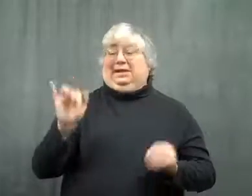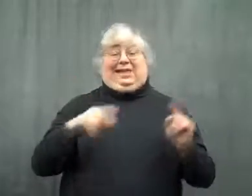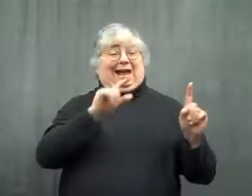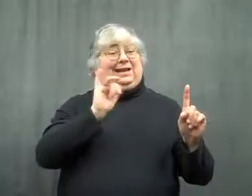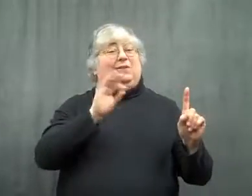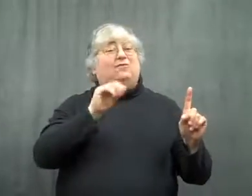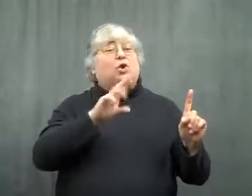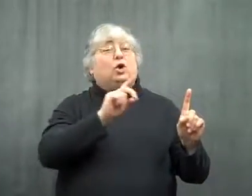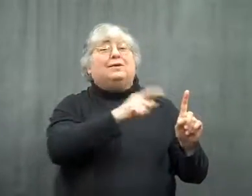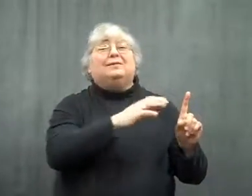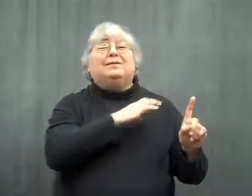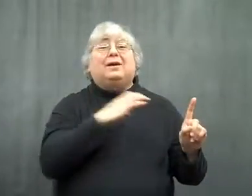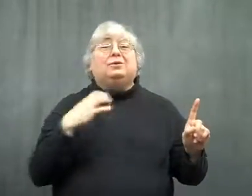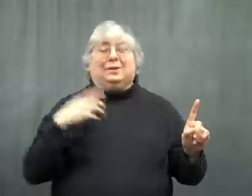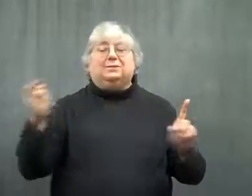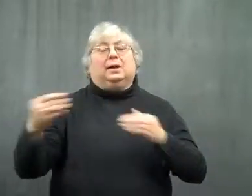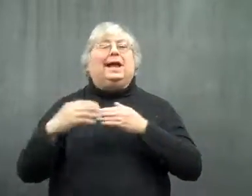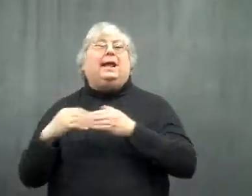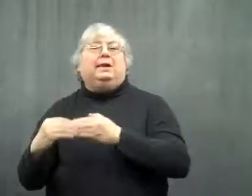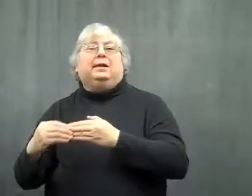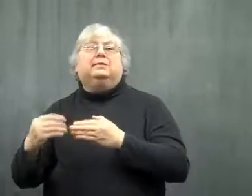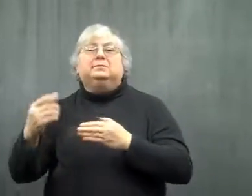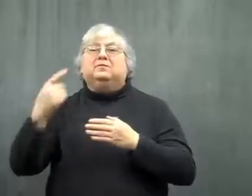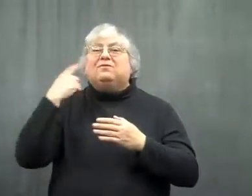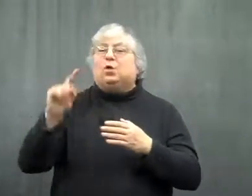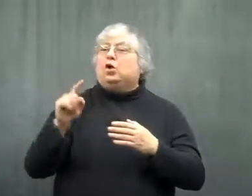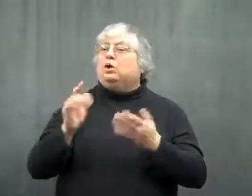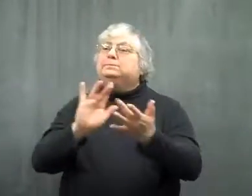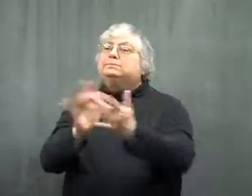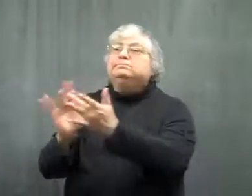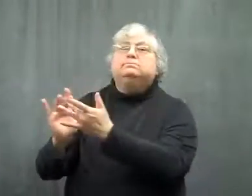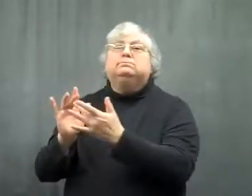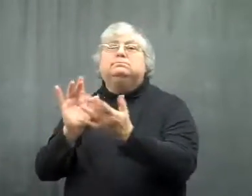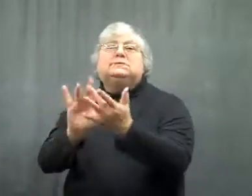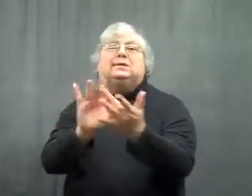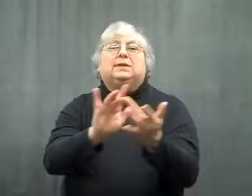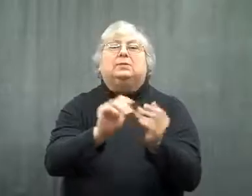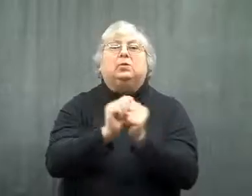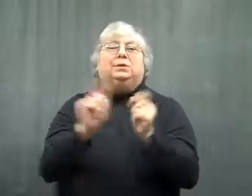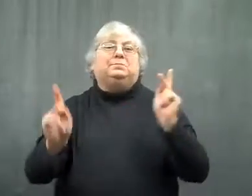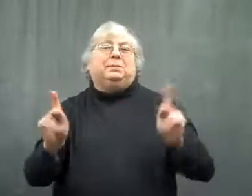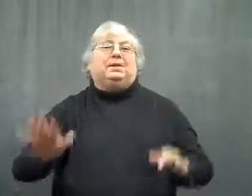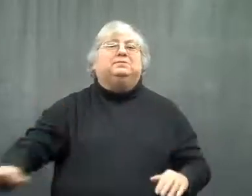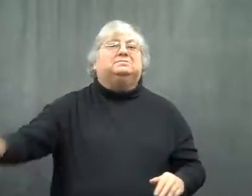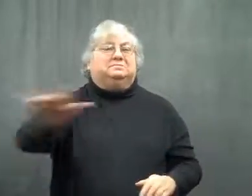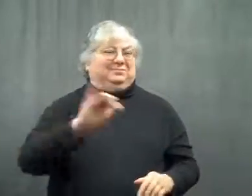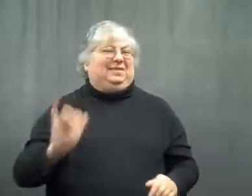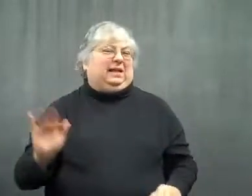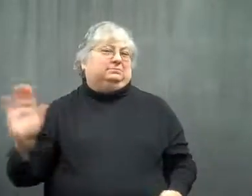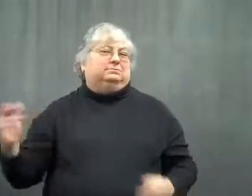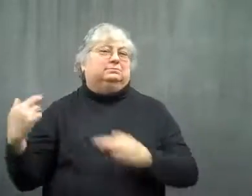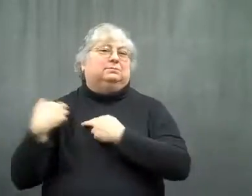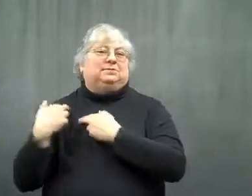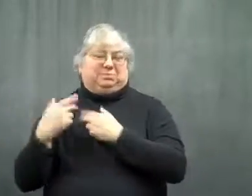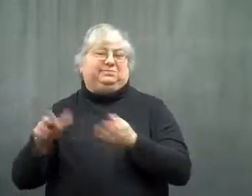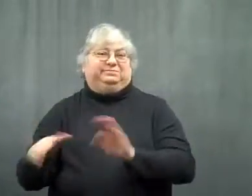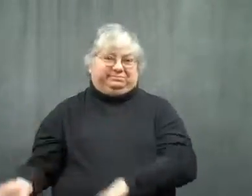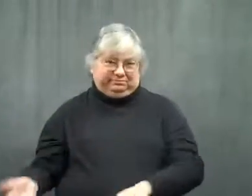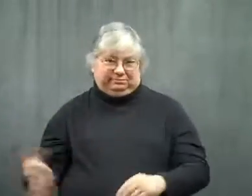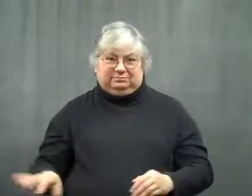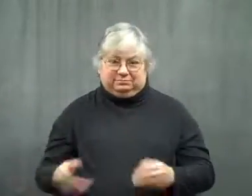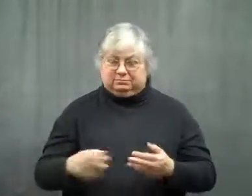He was responsible for contacting people for Giffords before he died.